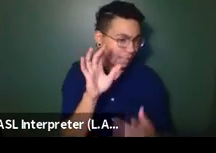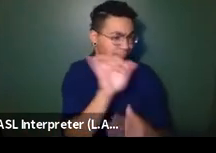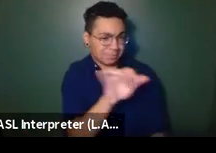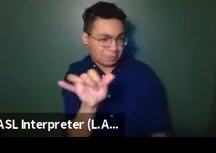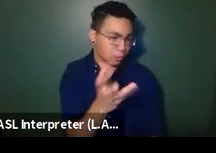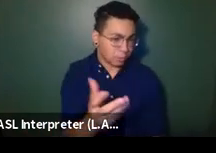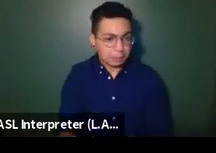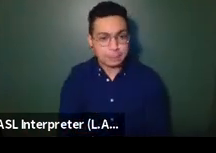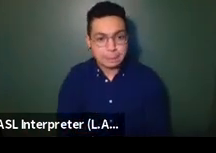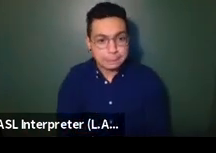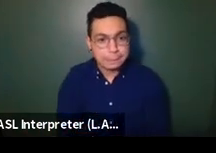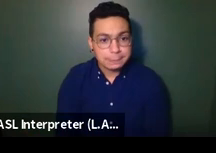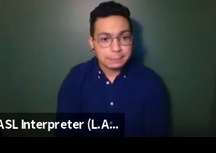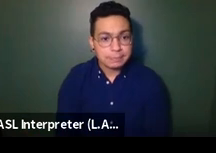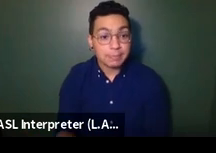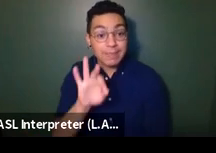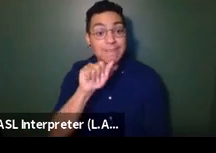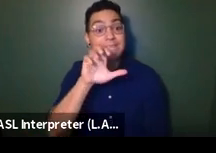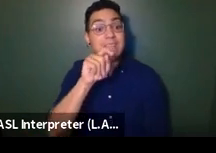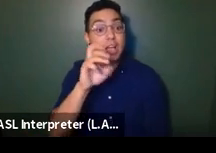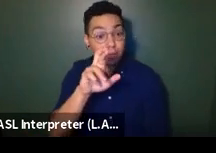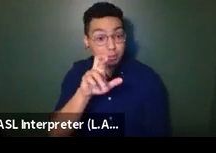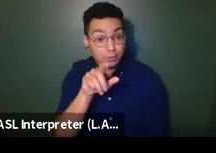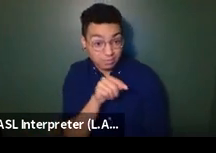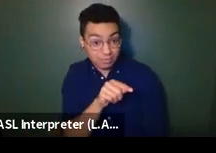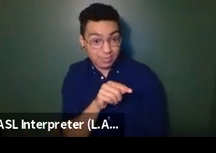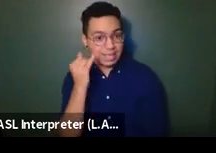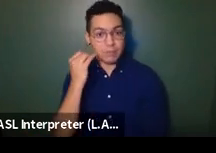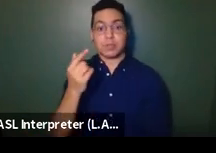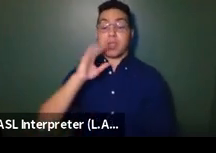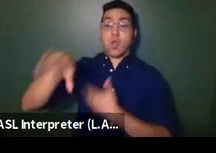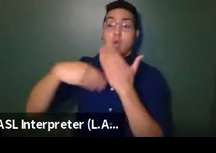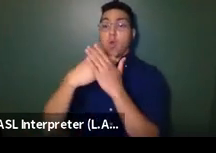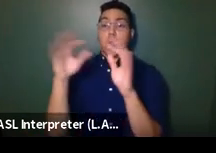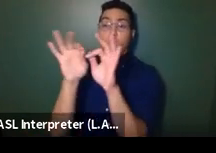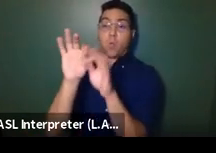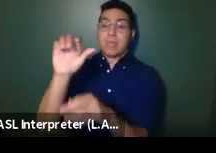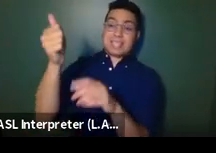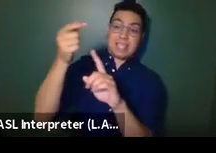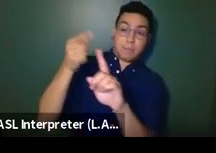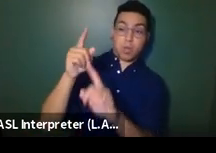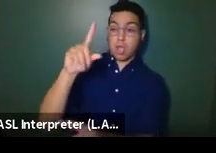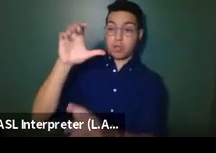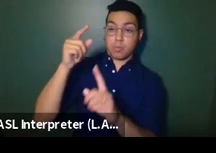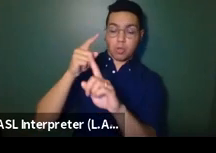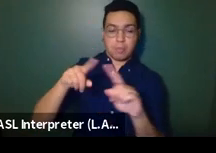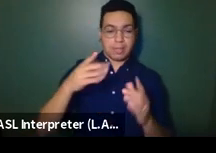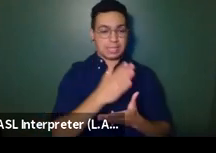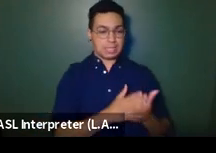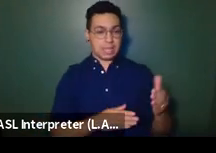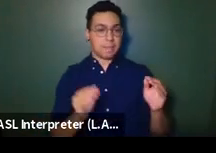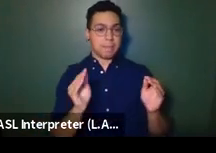ESD 189 - Amy Colburn: Factor is how you can if you say all of your things are worth 10 points or 100 points, but you want some things to be like weighted